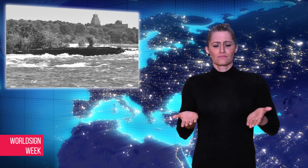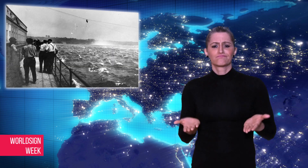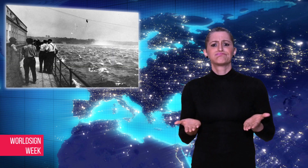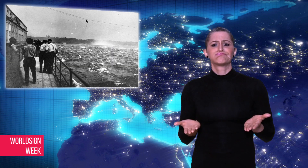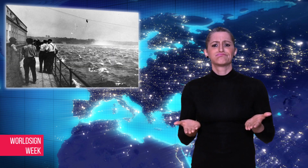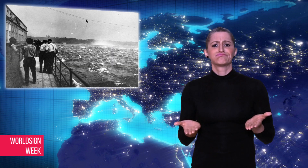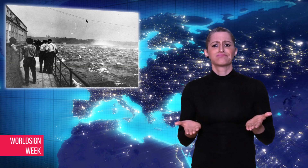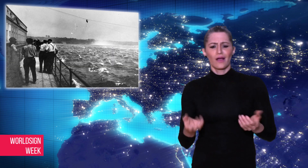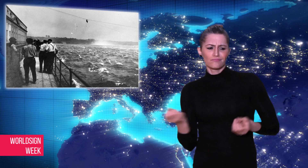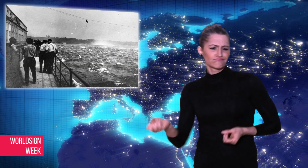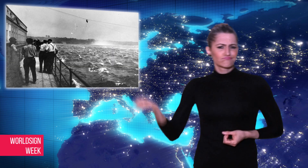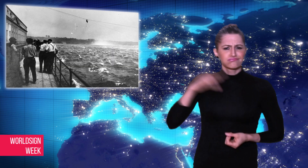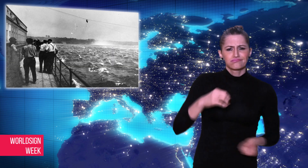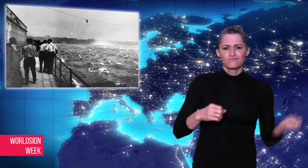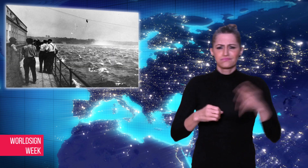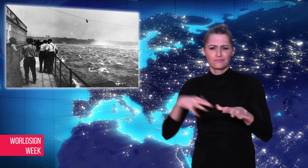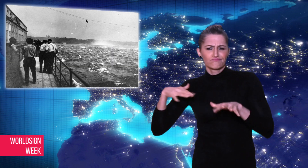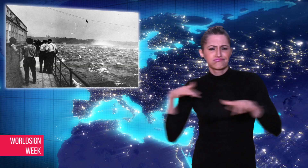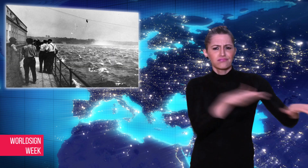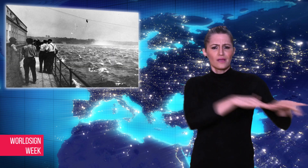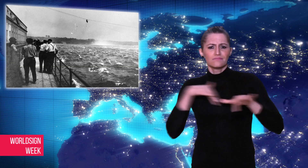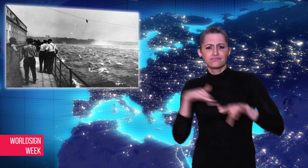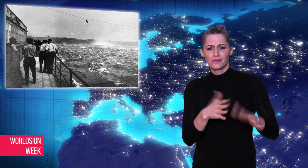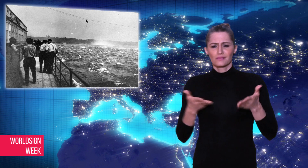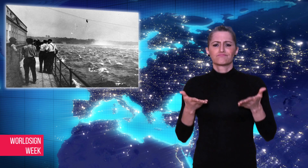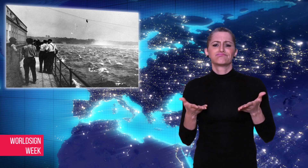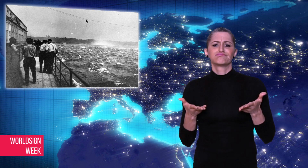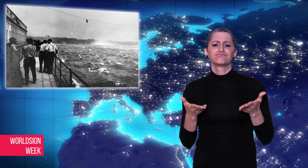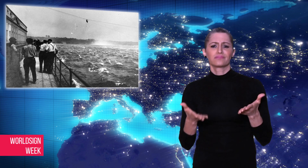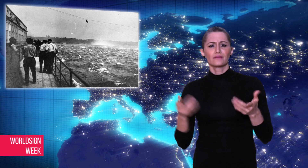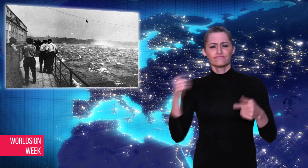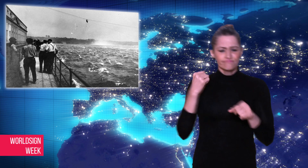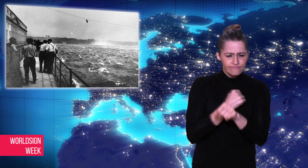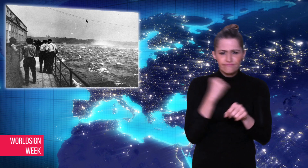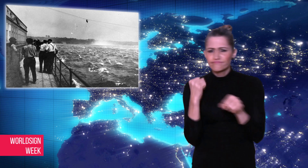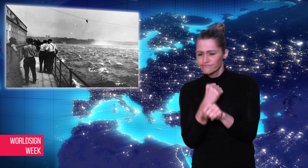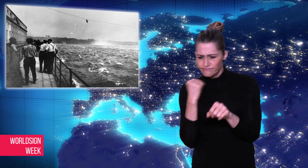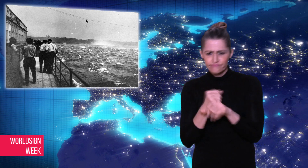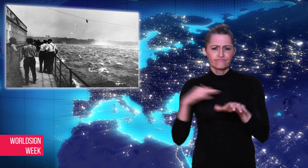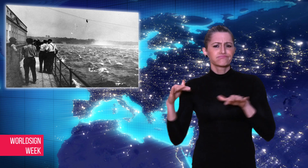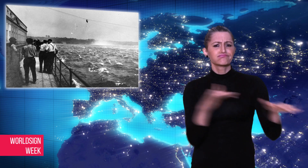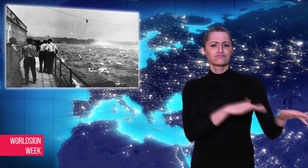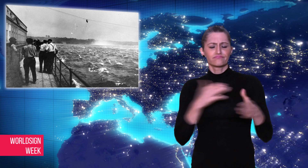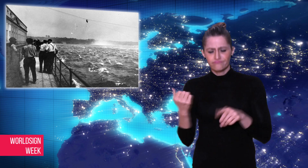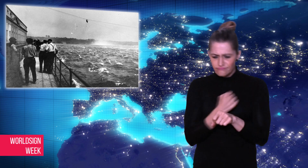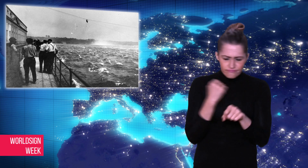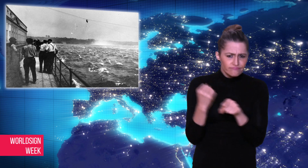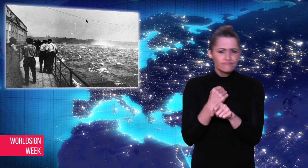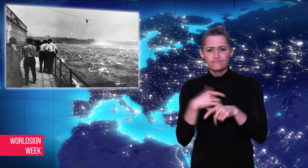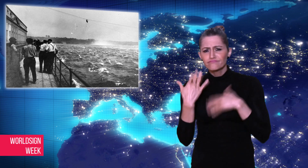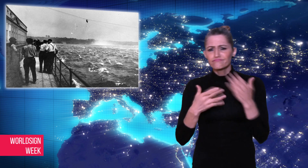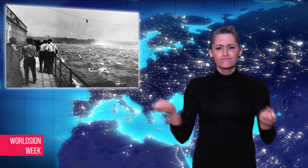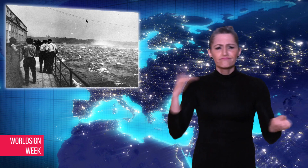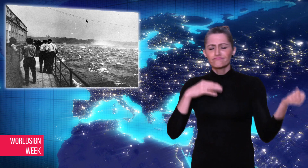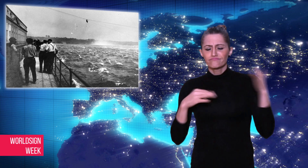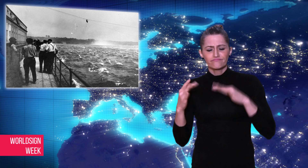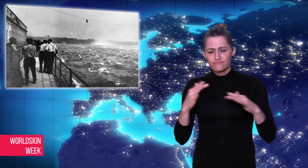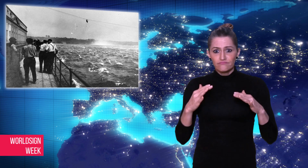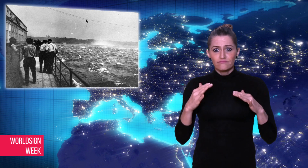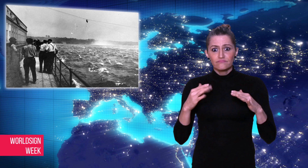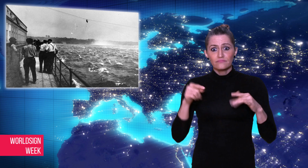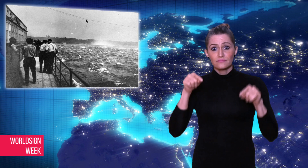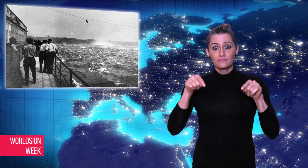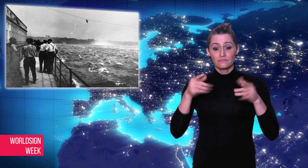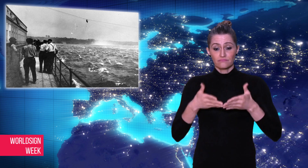the river with two men aboard, and the rope